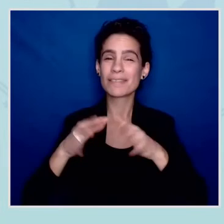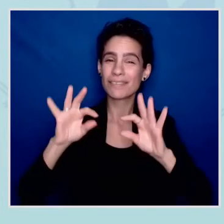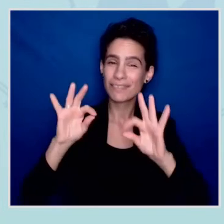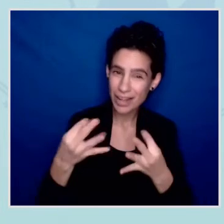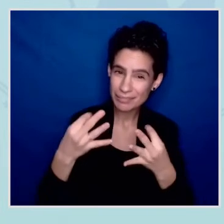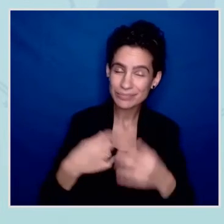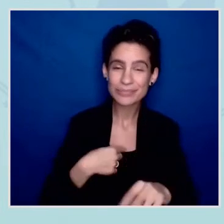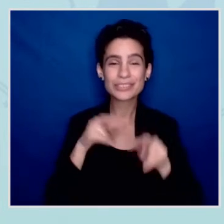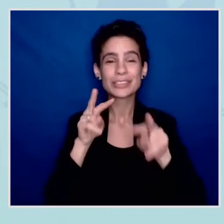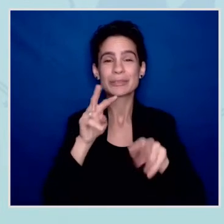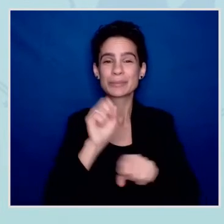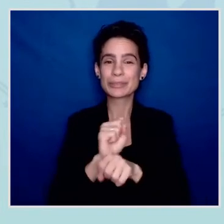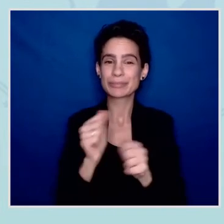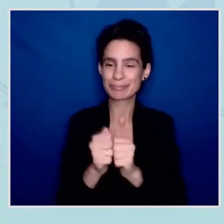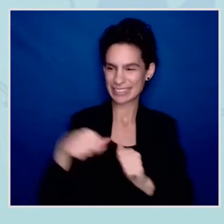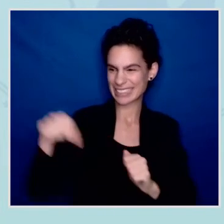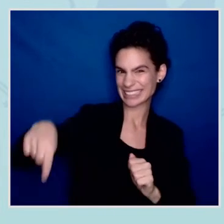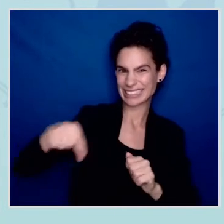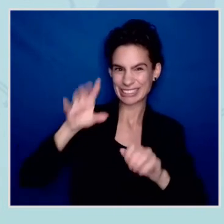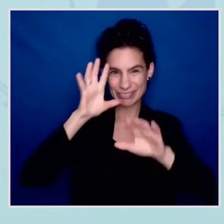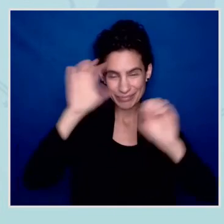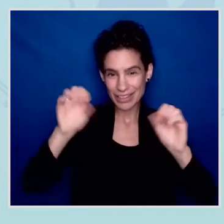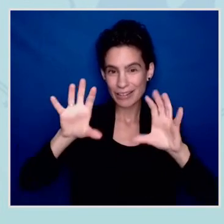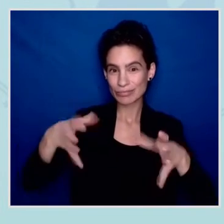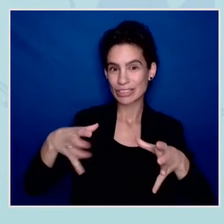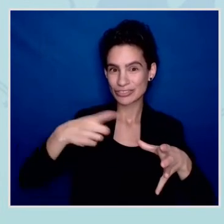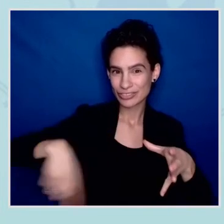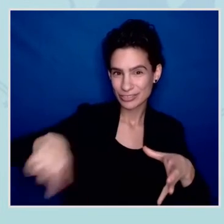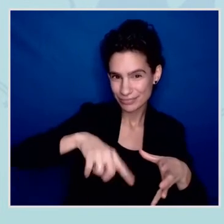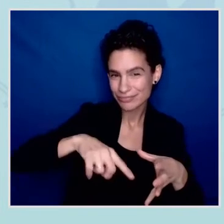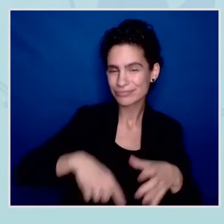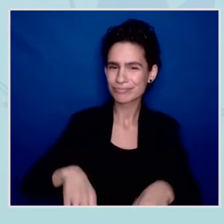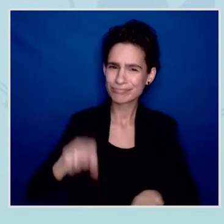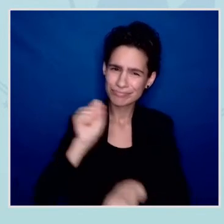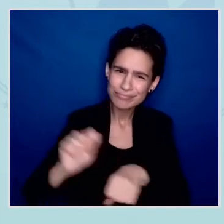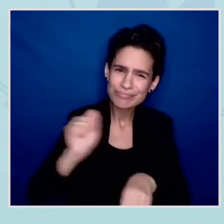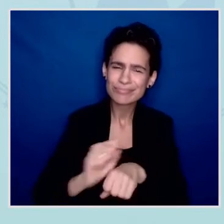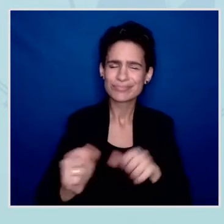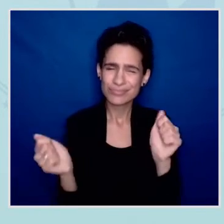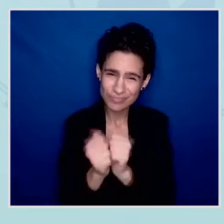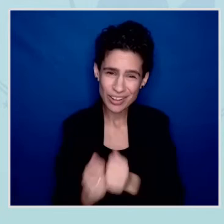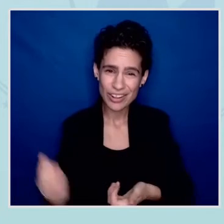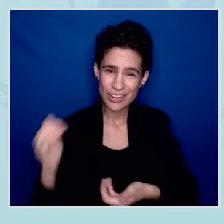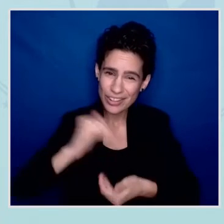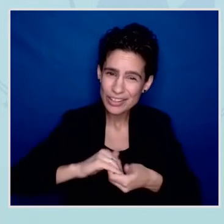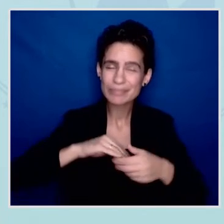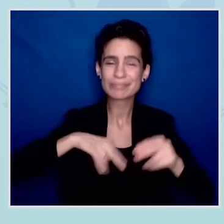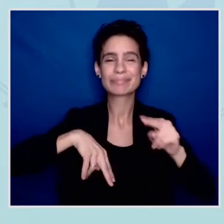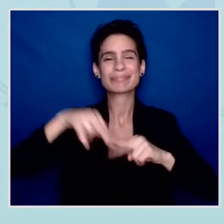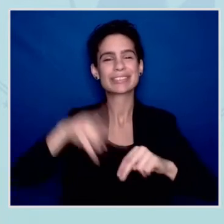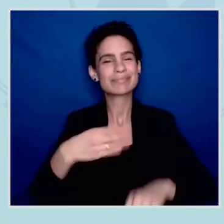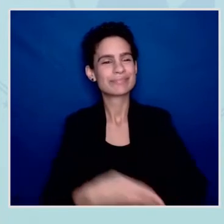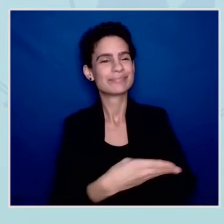YOU, TO DELIVER GOOD JOBS WITH